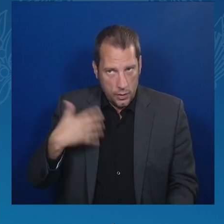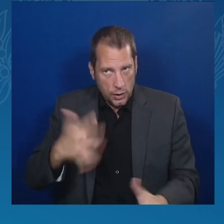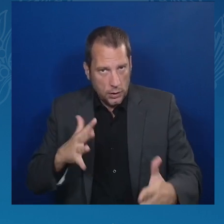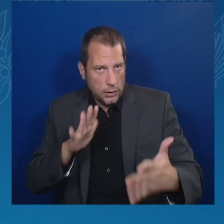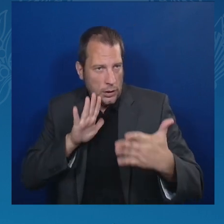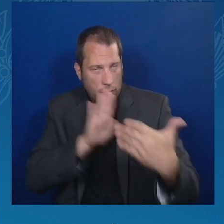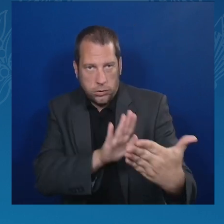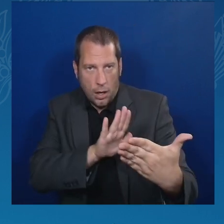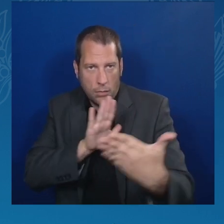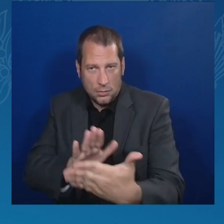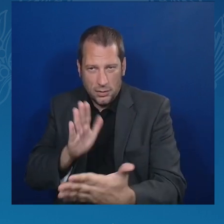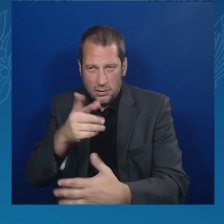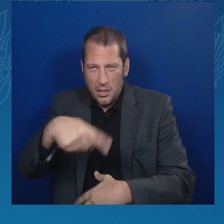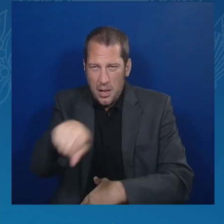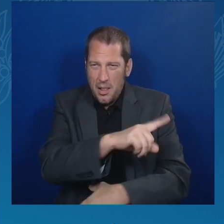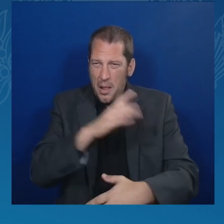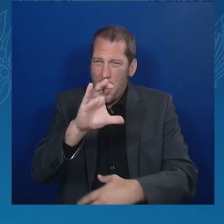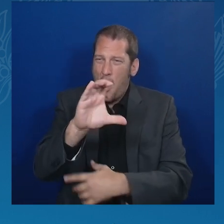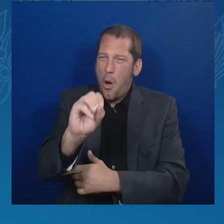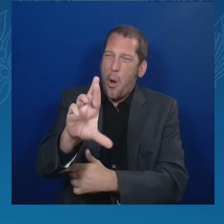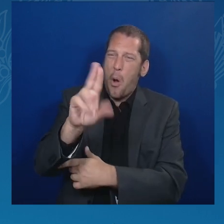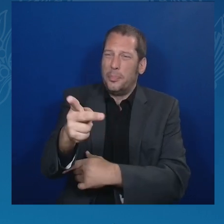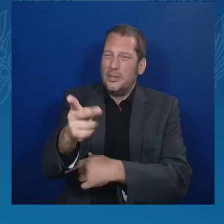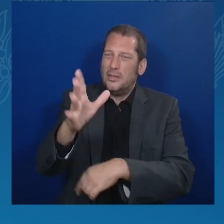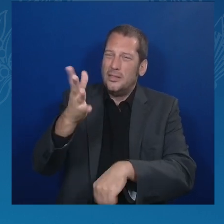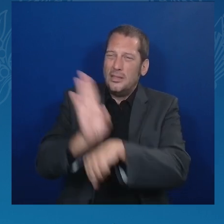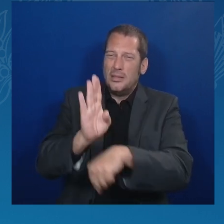which took over casinos and put profits over workers.